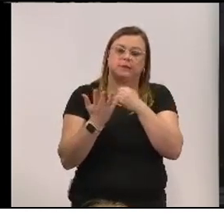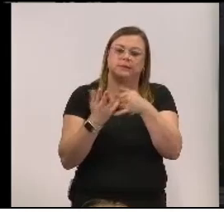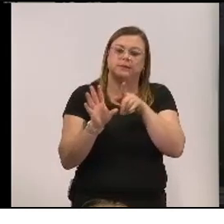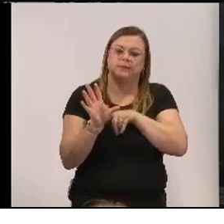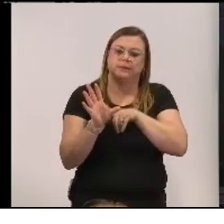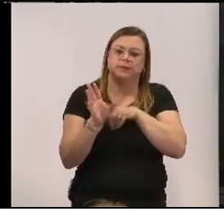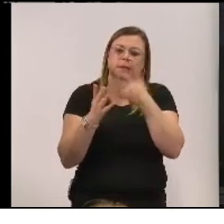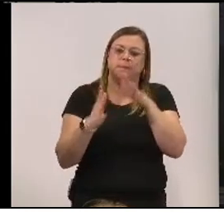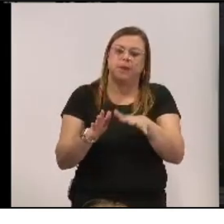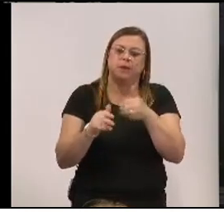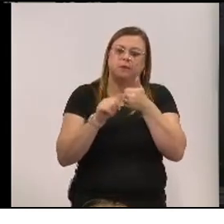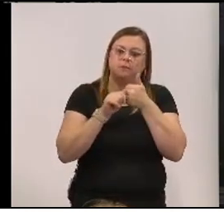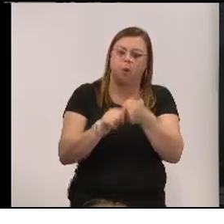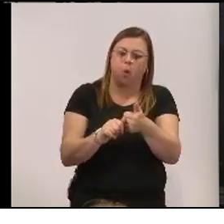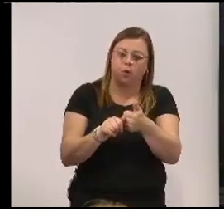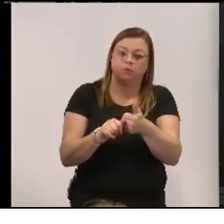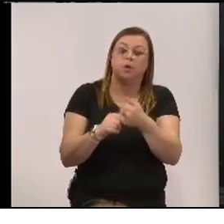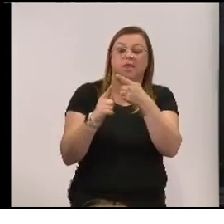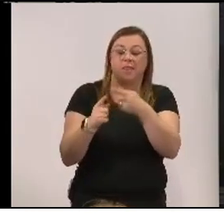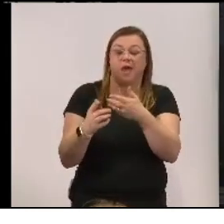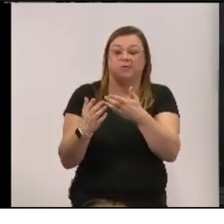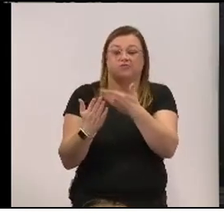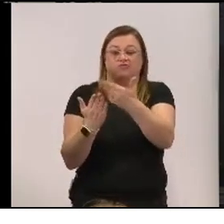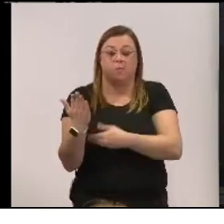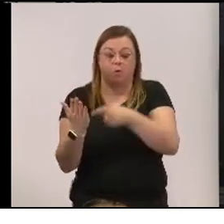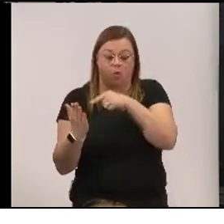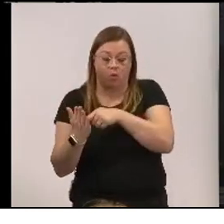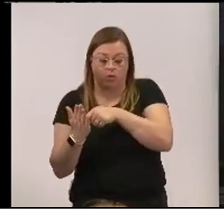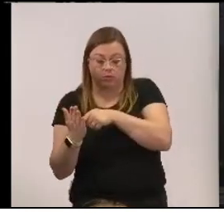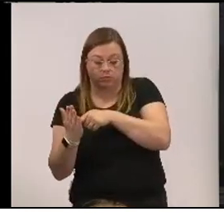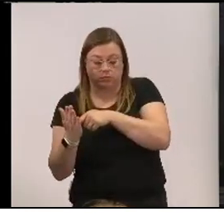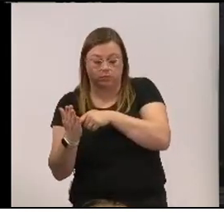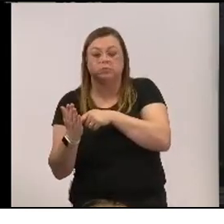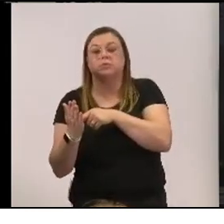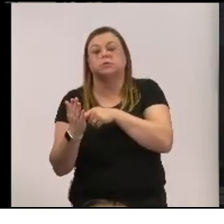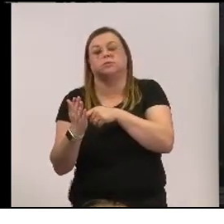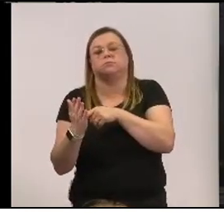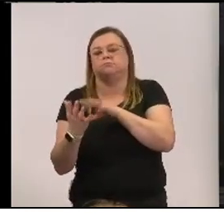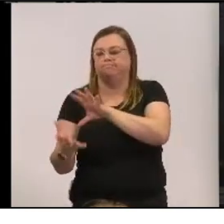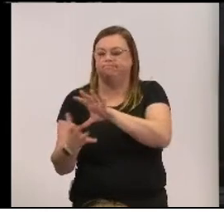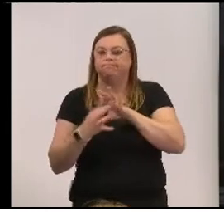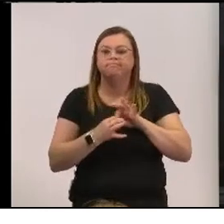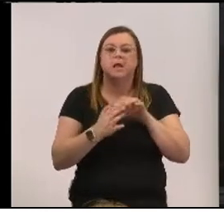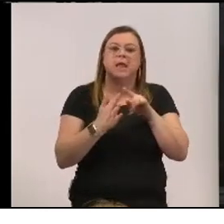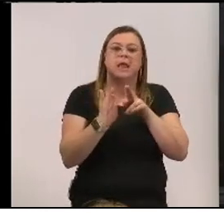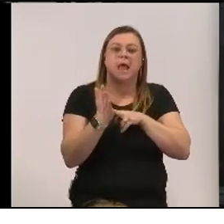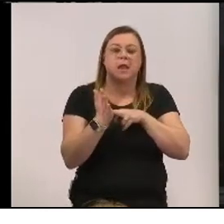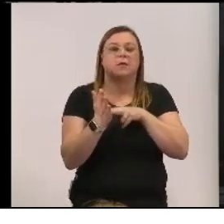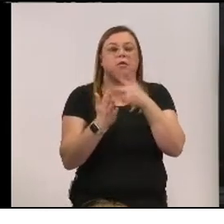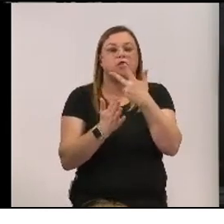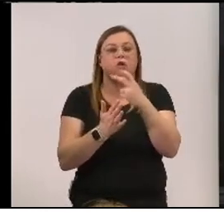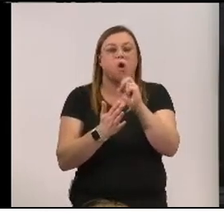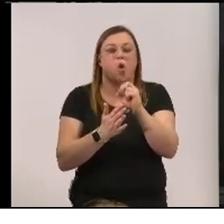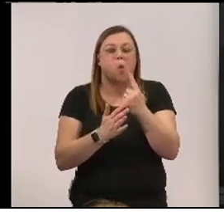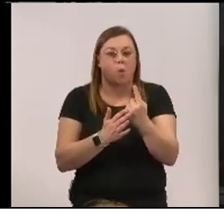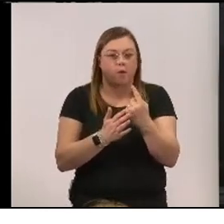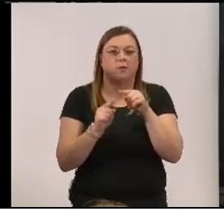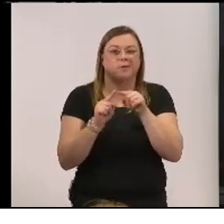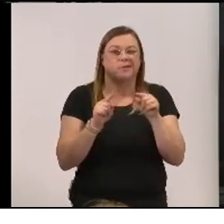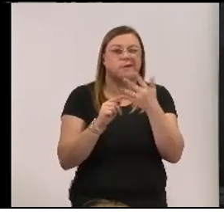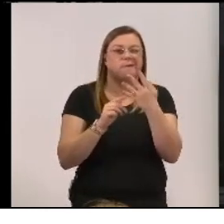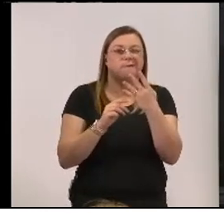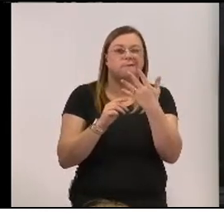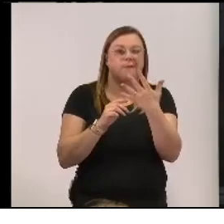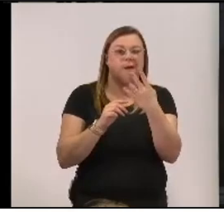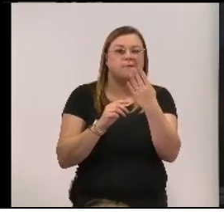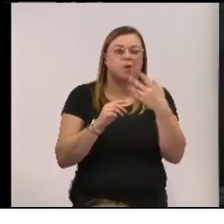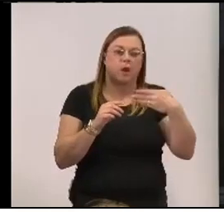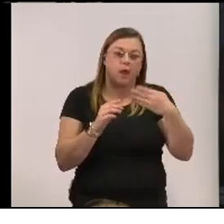technical report provides a guideline for the application of EN 301549 for digital televisions.